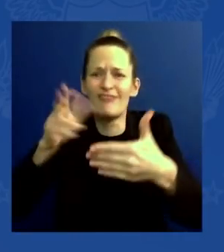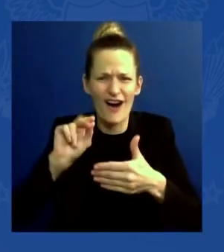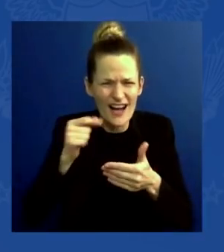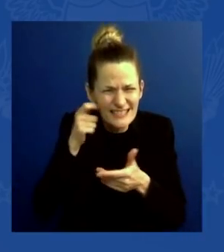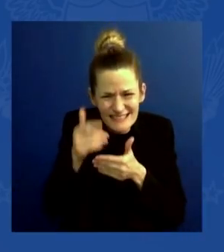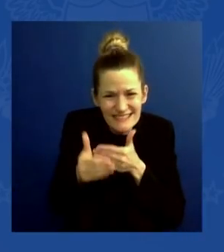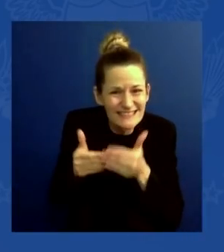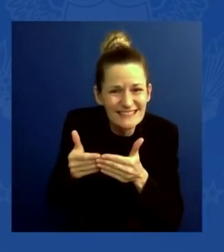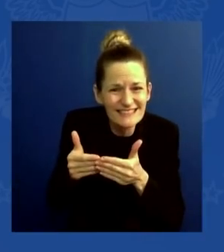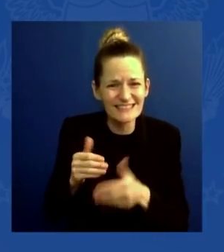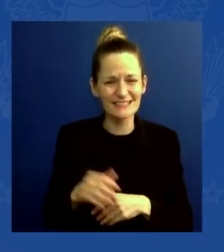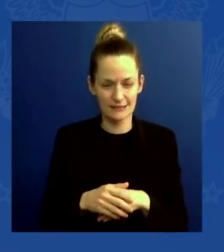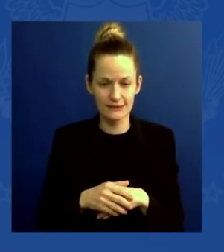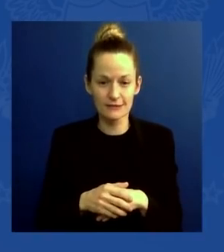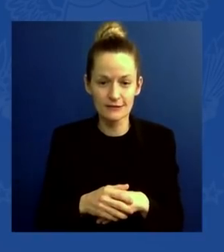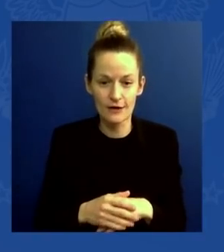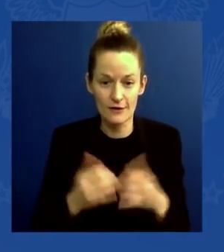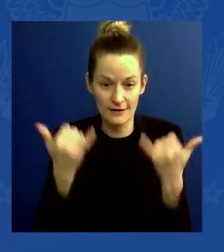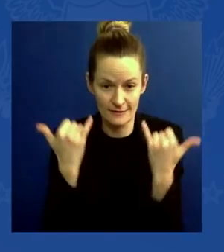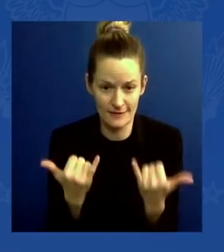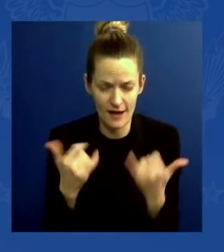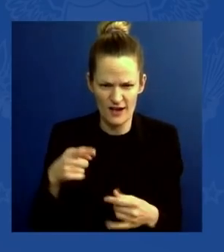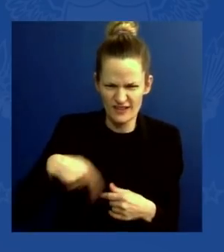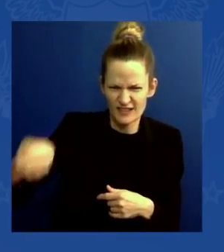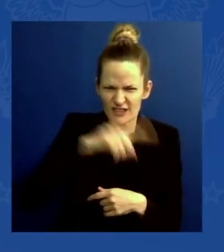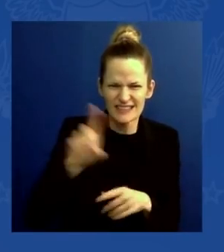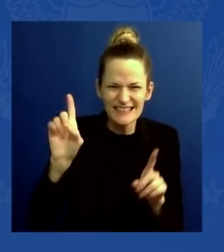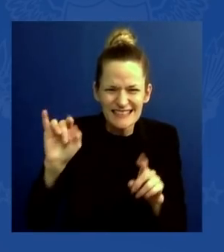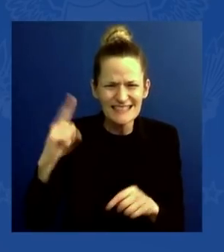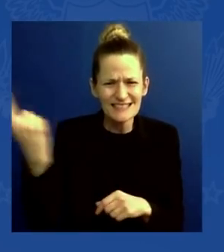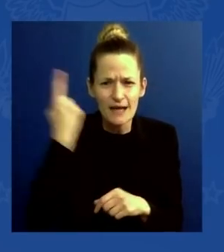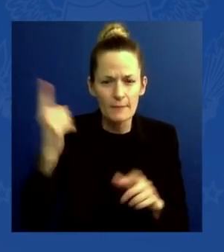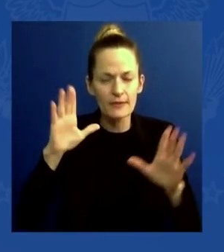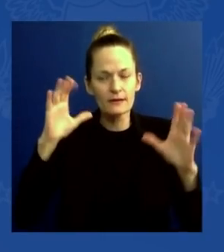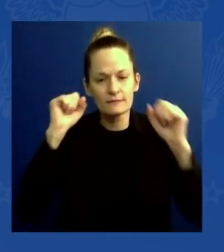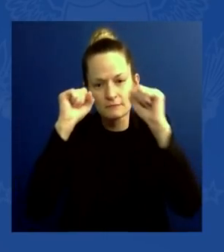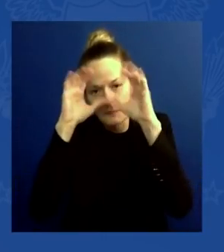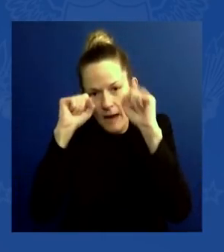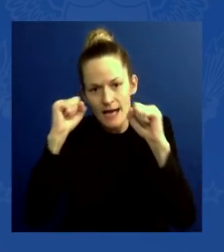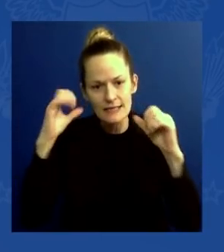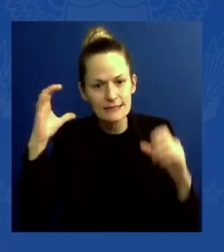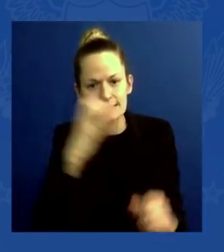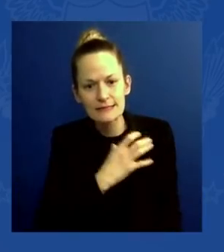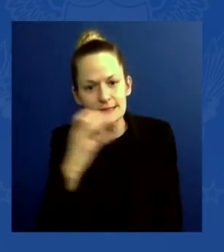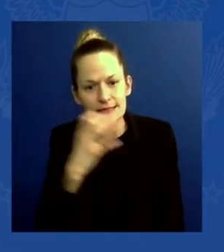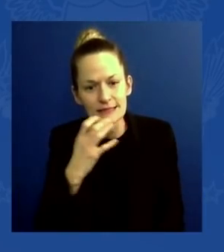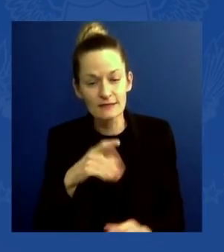an Infrastructure Investment and Jobs Act. That's a fancy way of saying a bipartisan infrastructure bill --